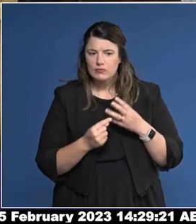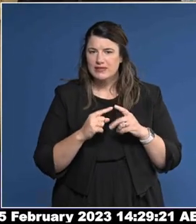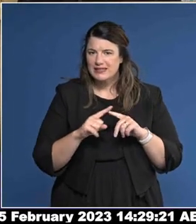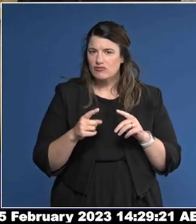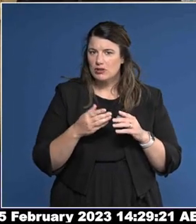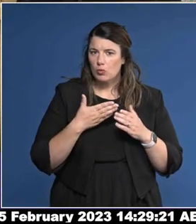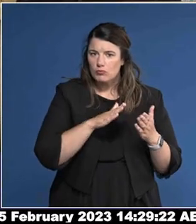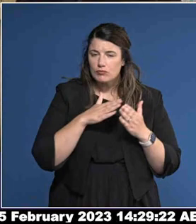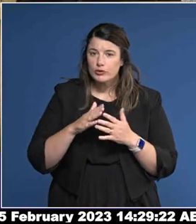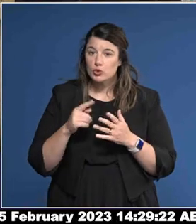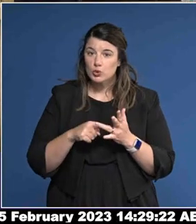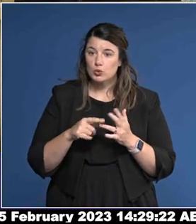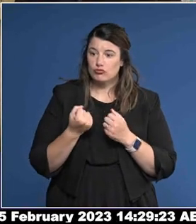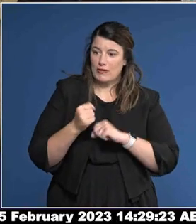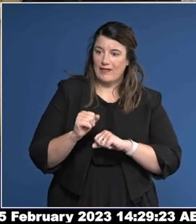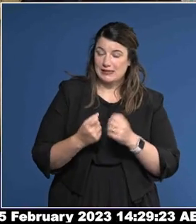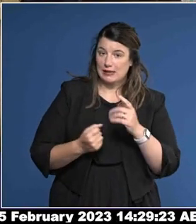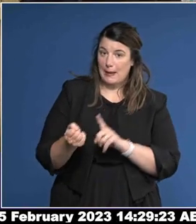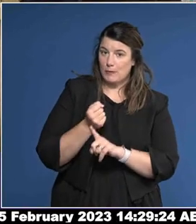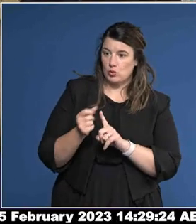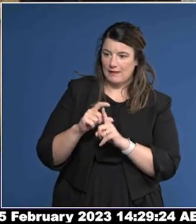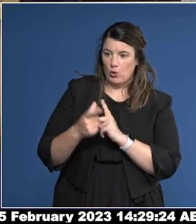prevent abusive cultures from emerging in the first place.